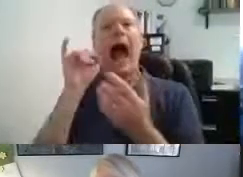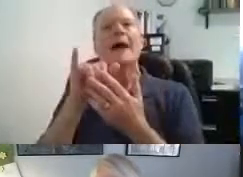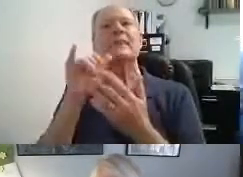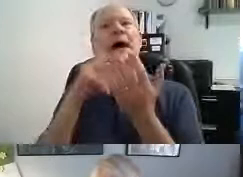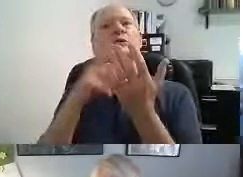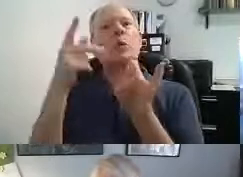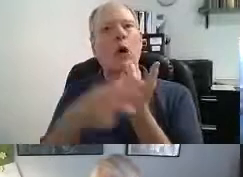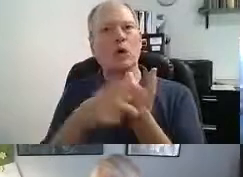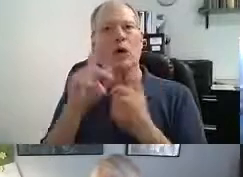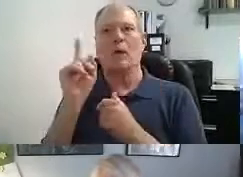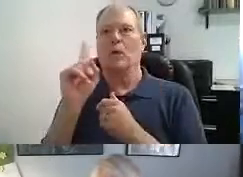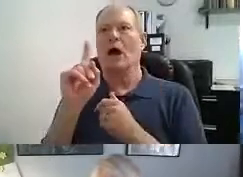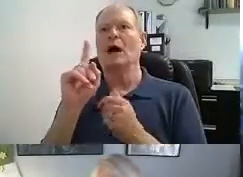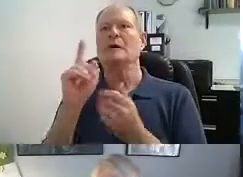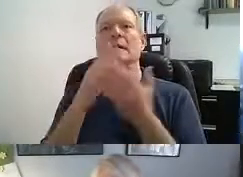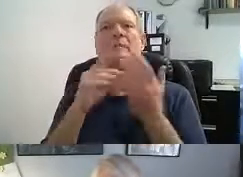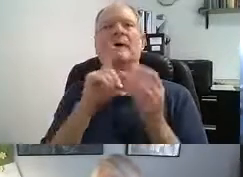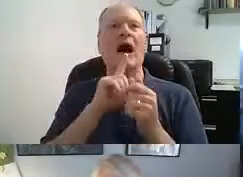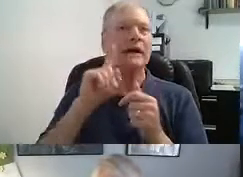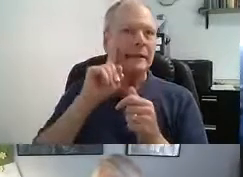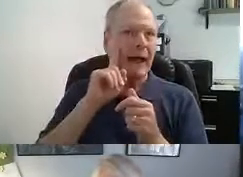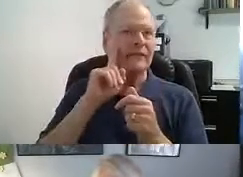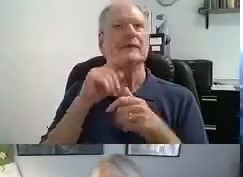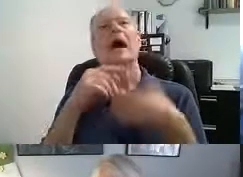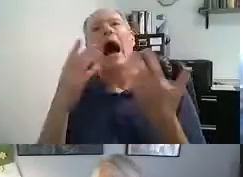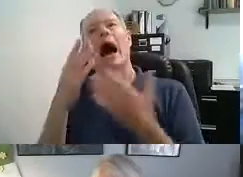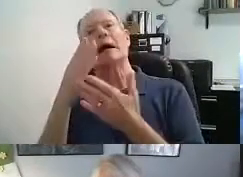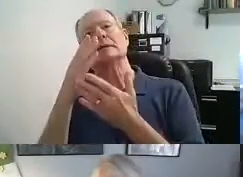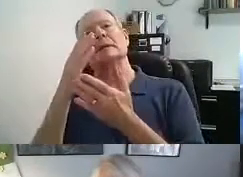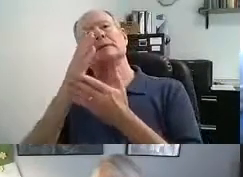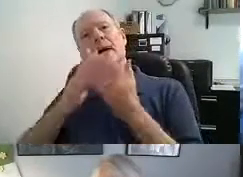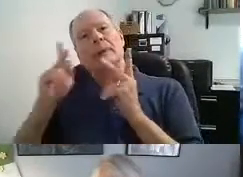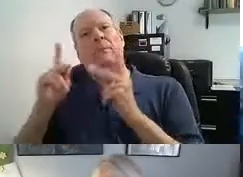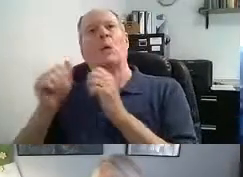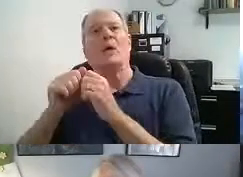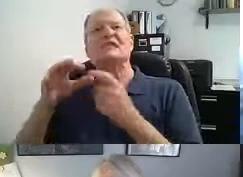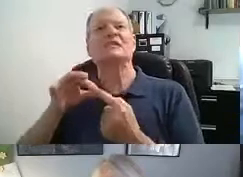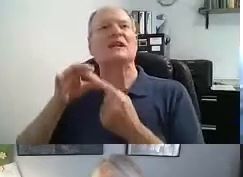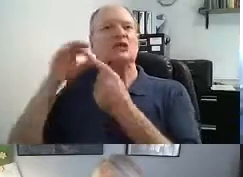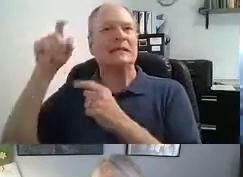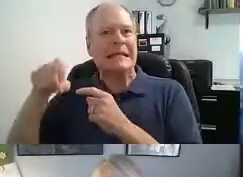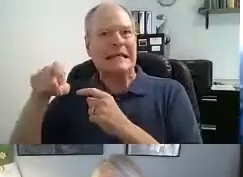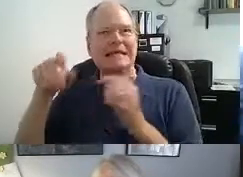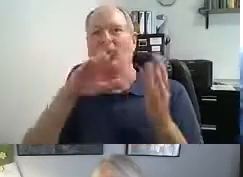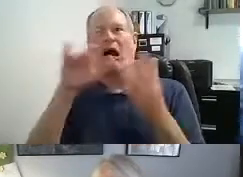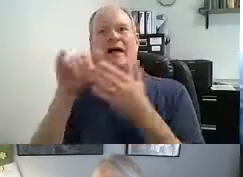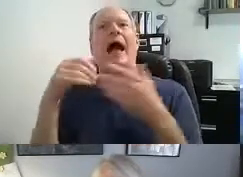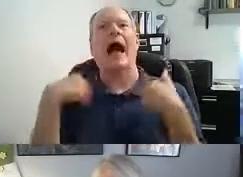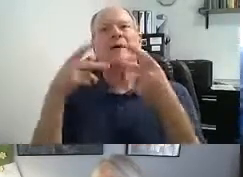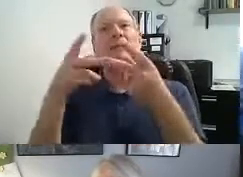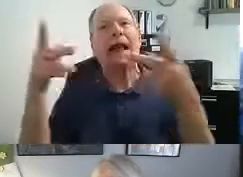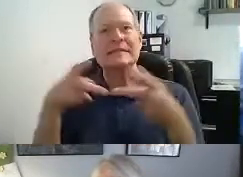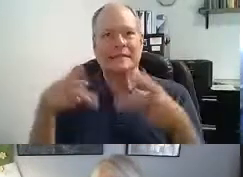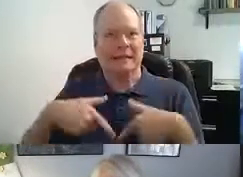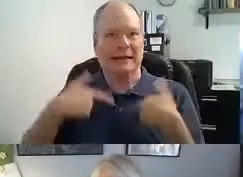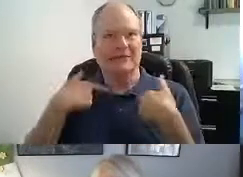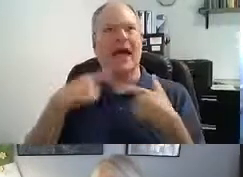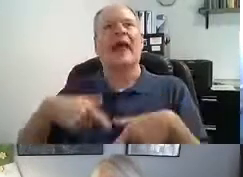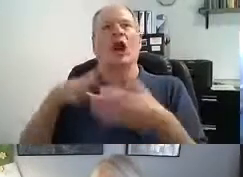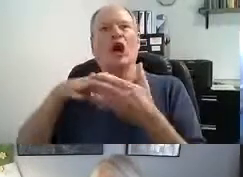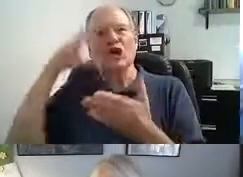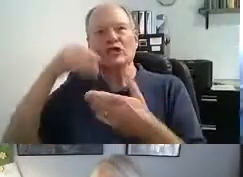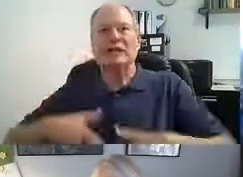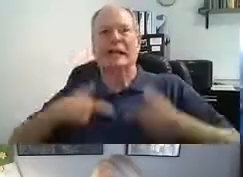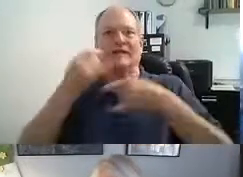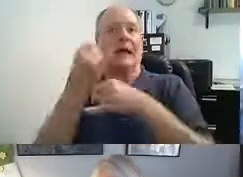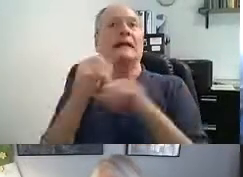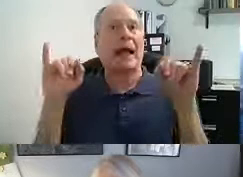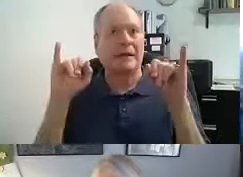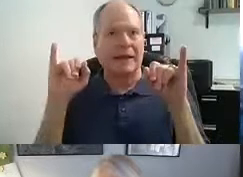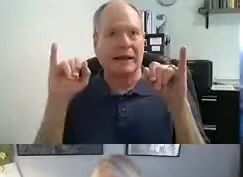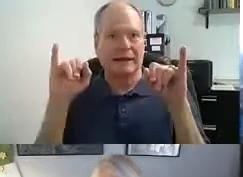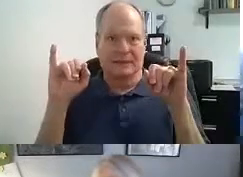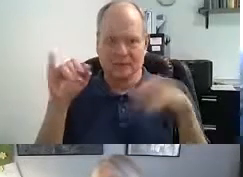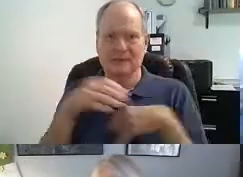That is where some Deaf and some people with special needs have a place to live--learning to live independently.